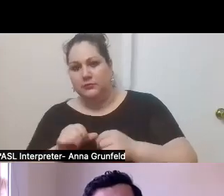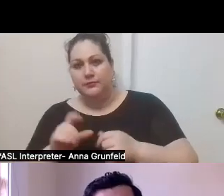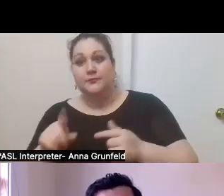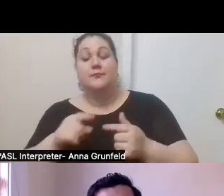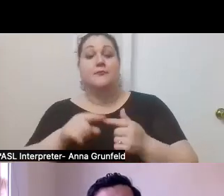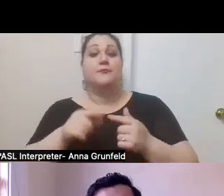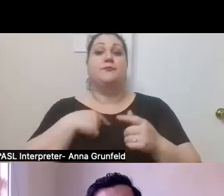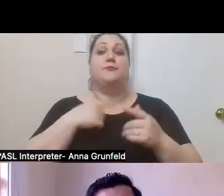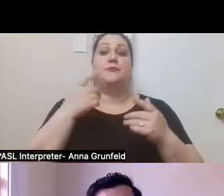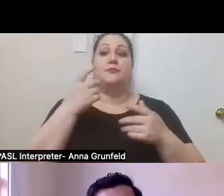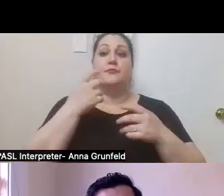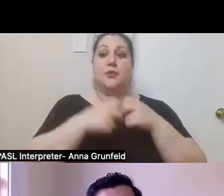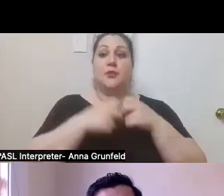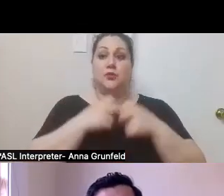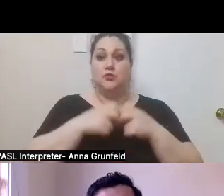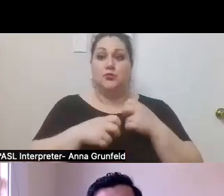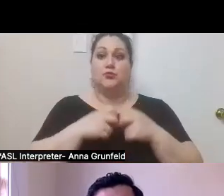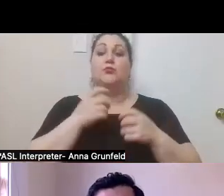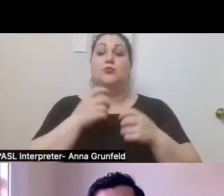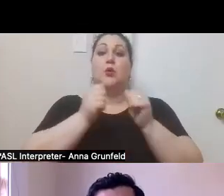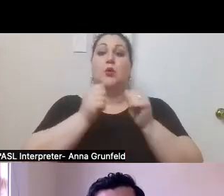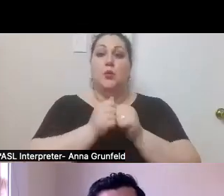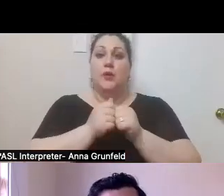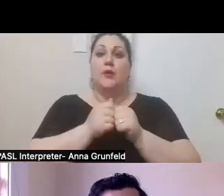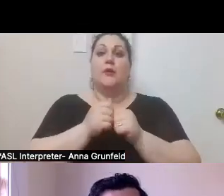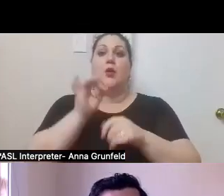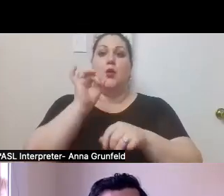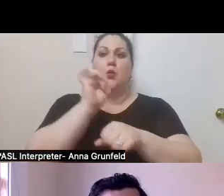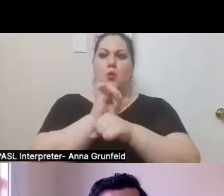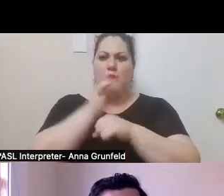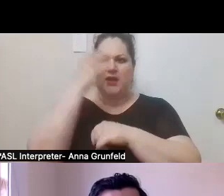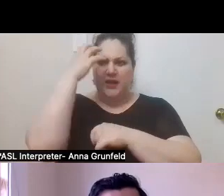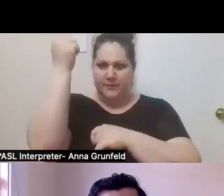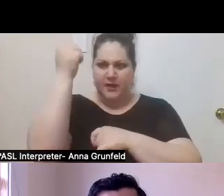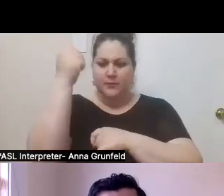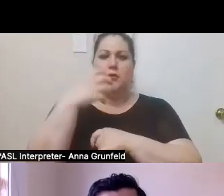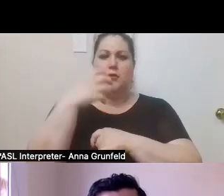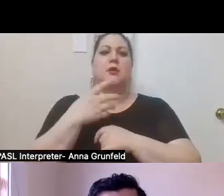So I needed to use frequent note taking to remember events and conversations.